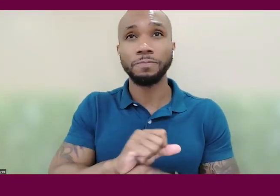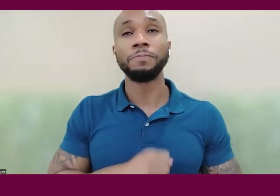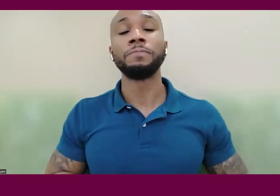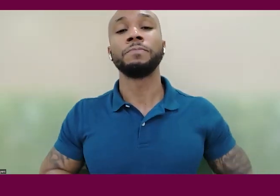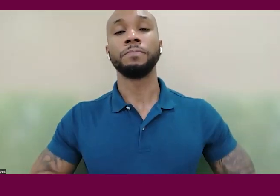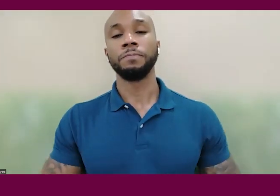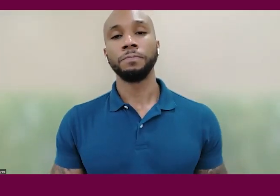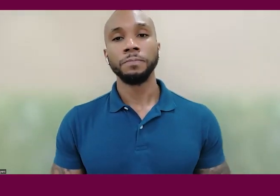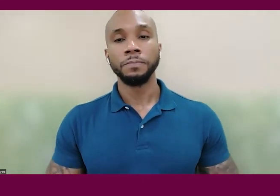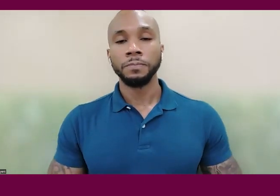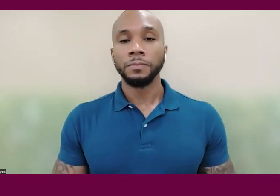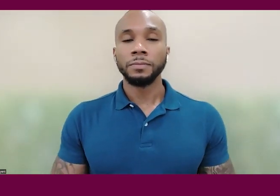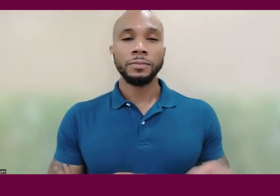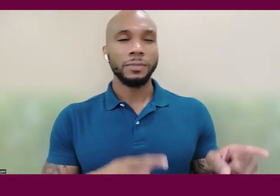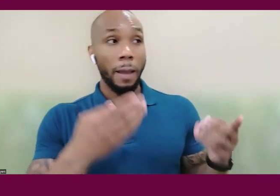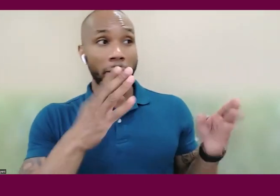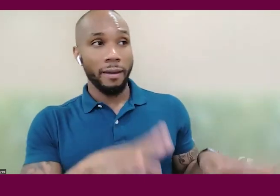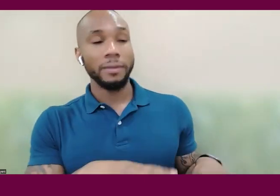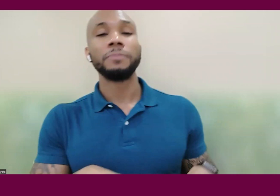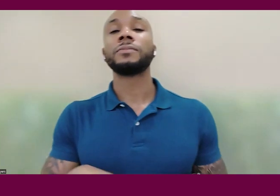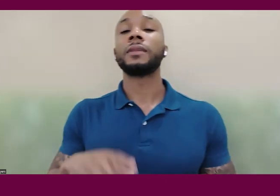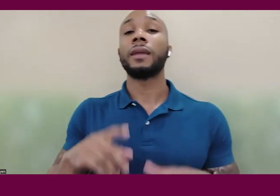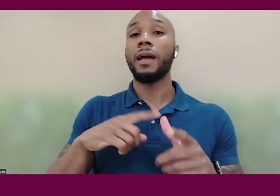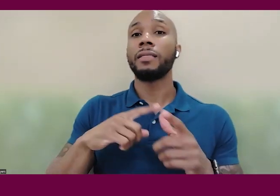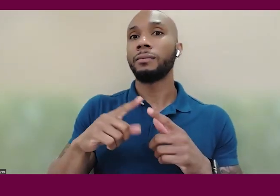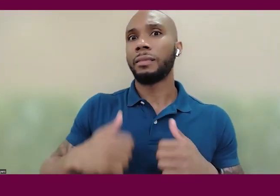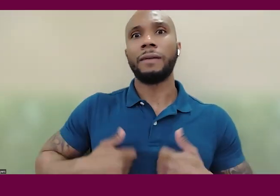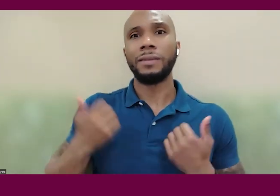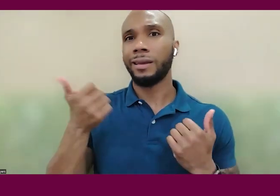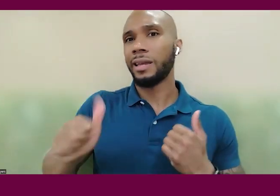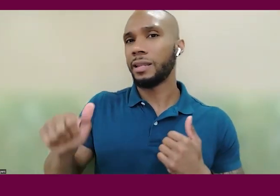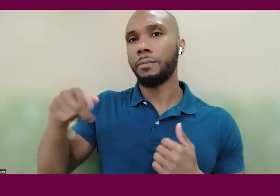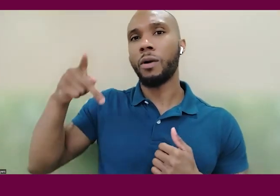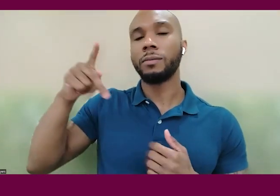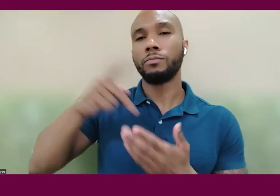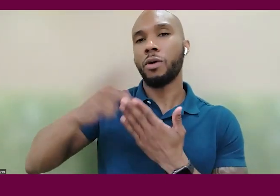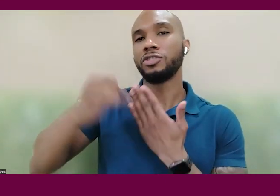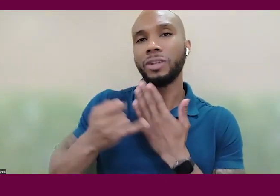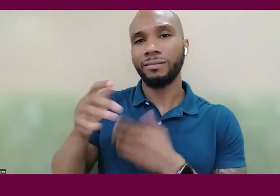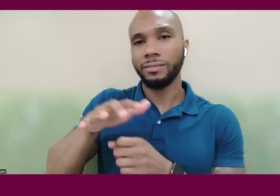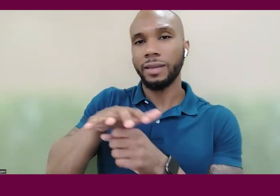Ashley Inkumsah: I bet. Lorrell Kilpatrick: Like living in any project area, once the